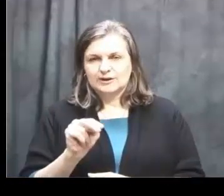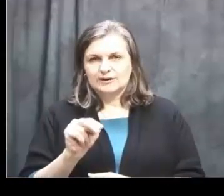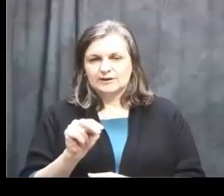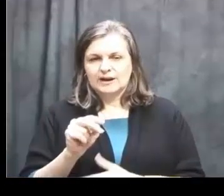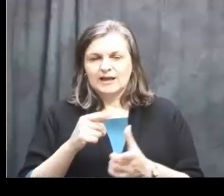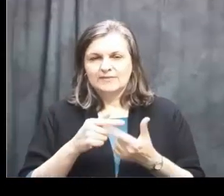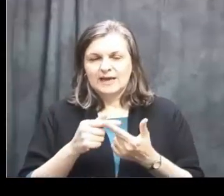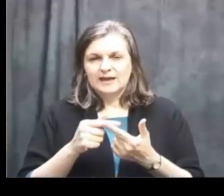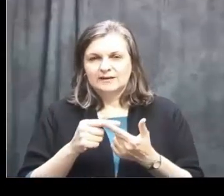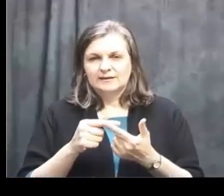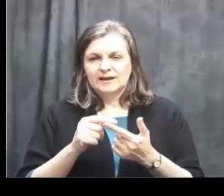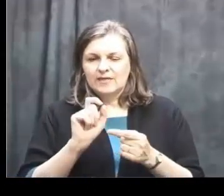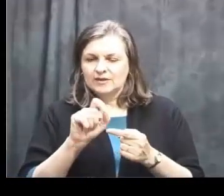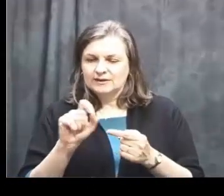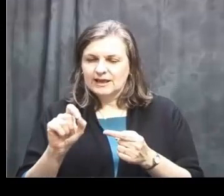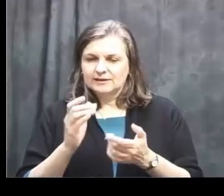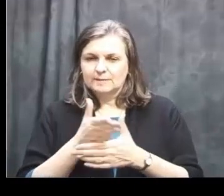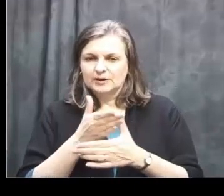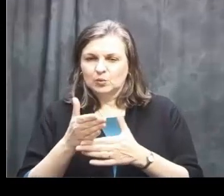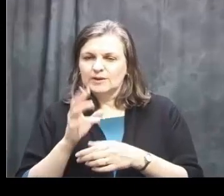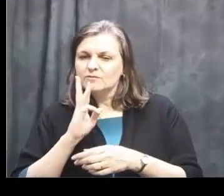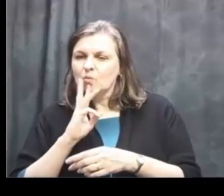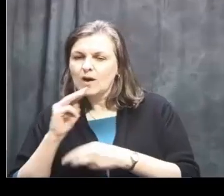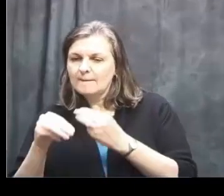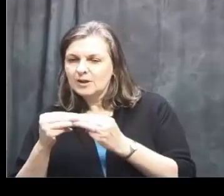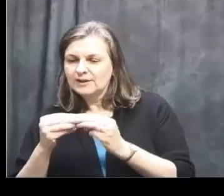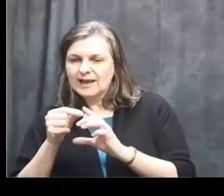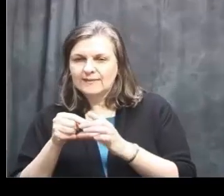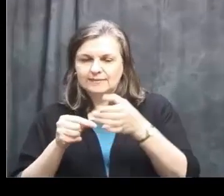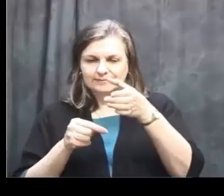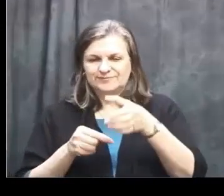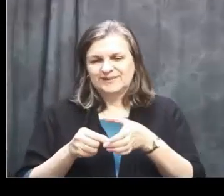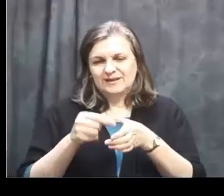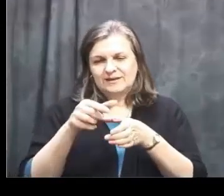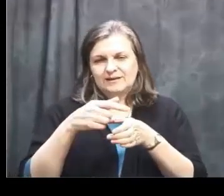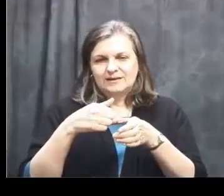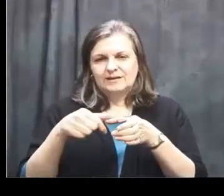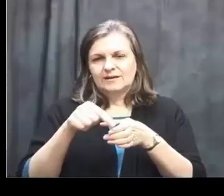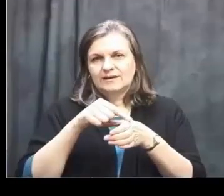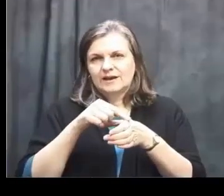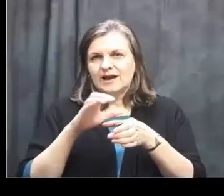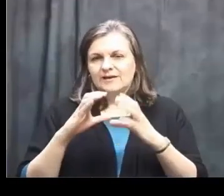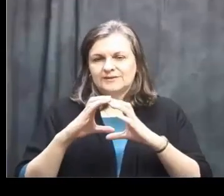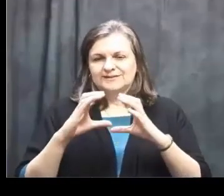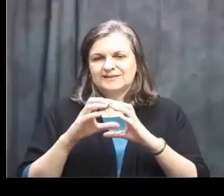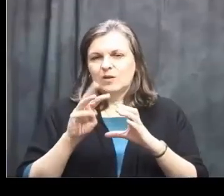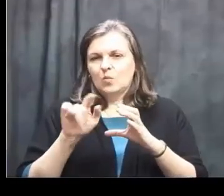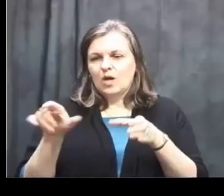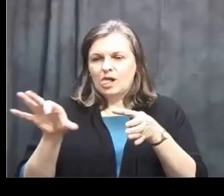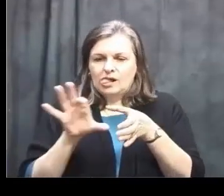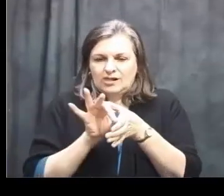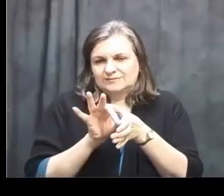and the dotted lines between a water molecule and the cell wall of our xylem is adhesion